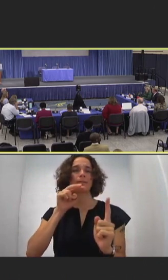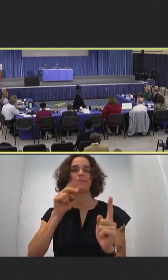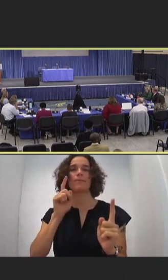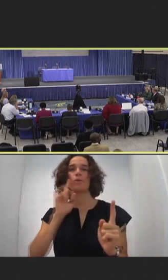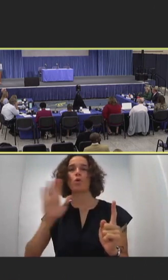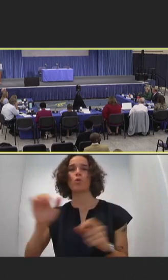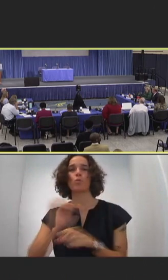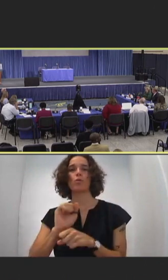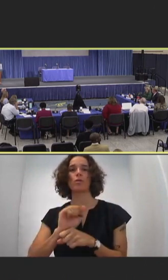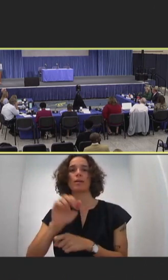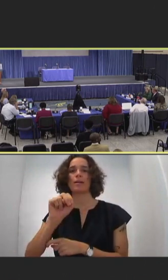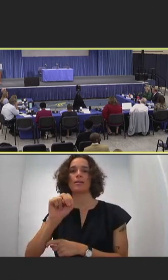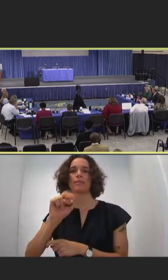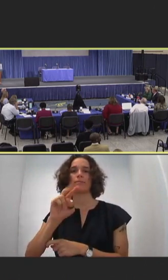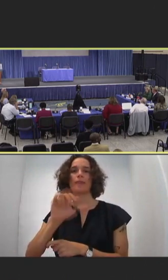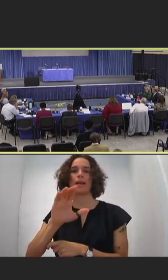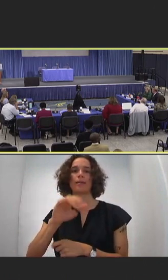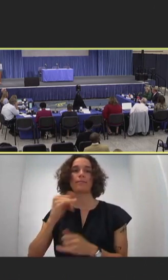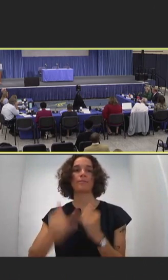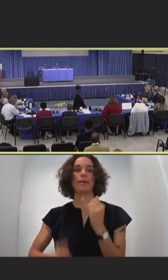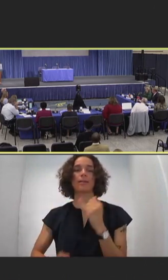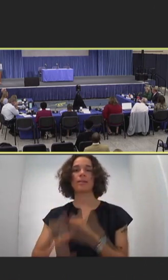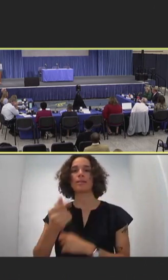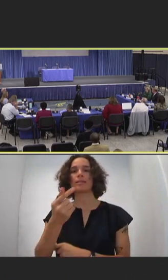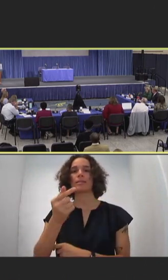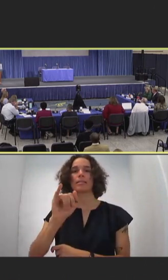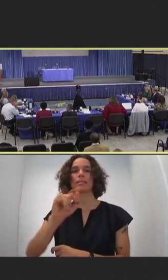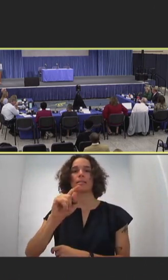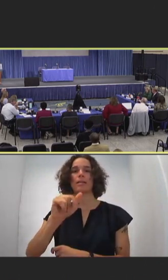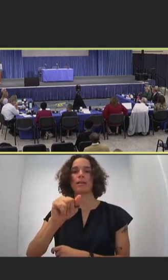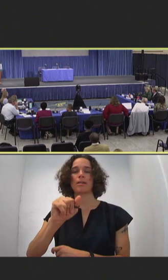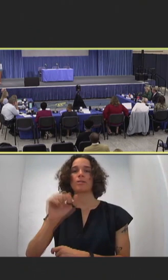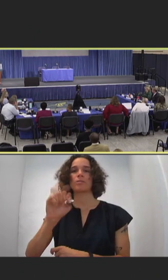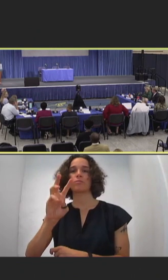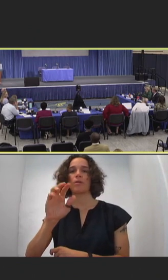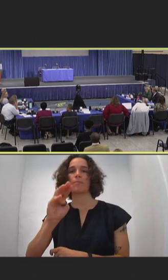Finally, Dr. Geeta Swamy has also served the committee with passion